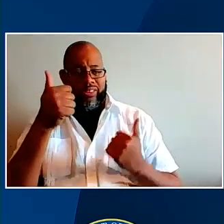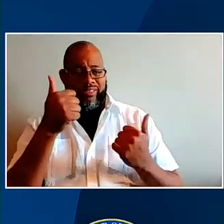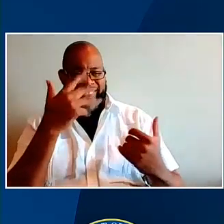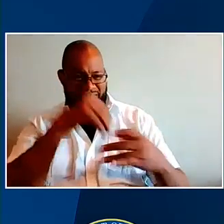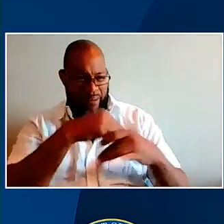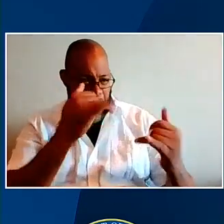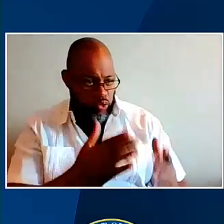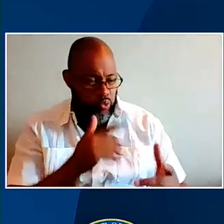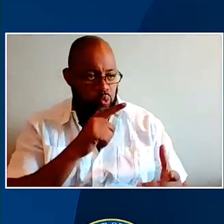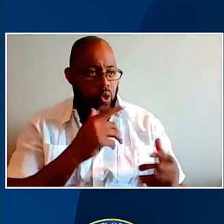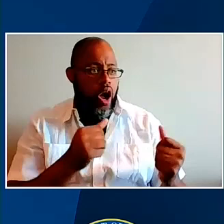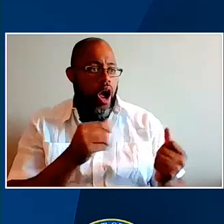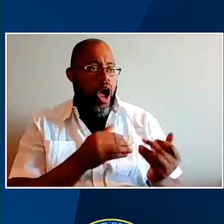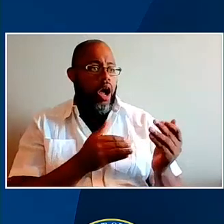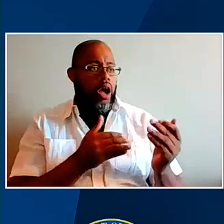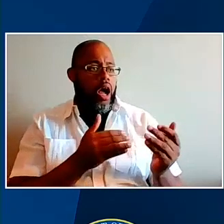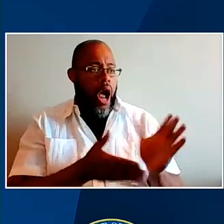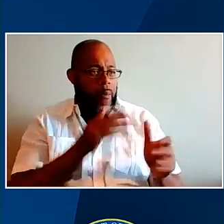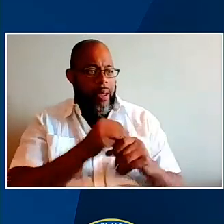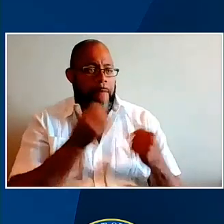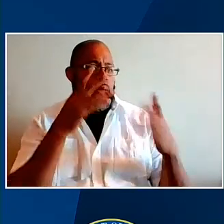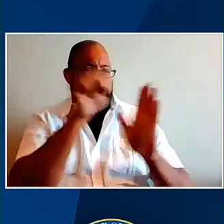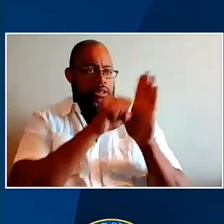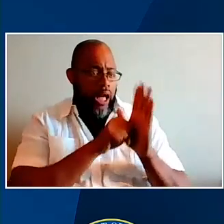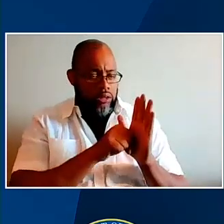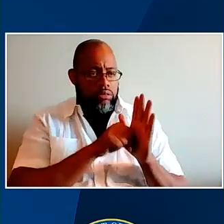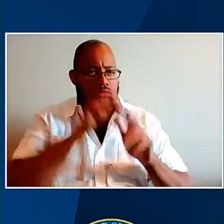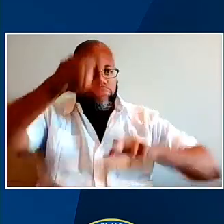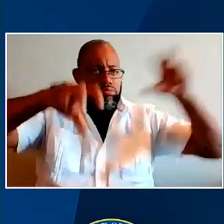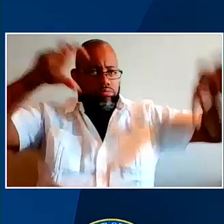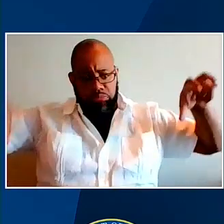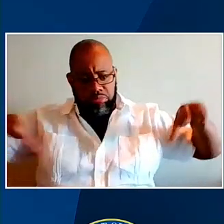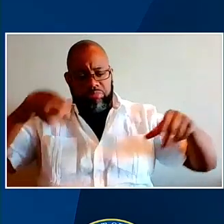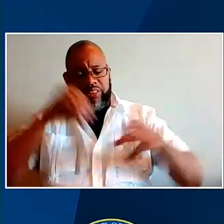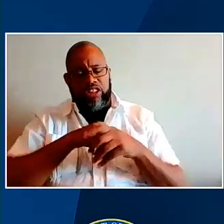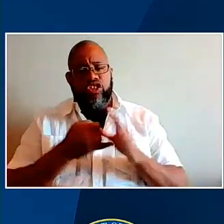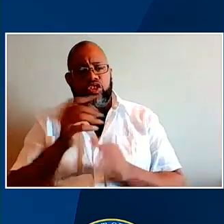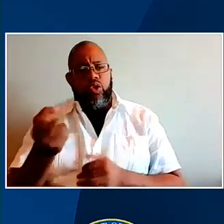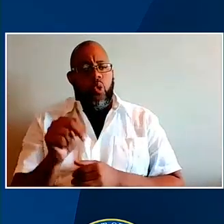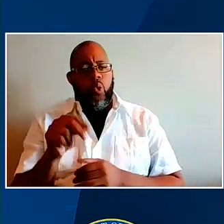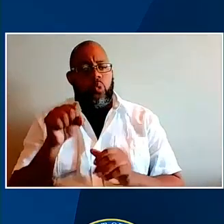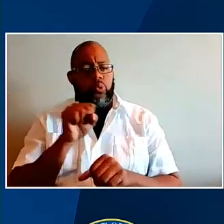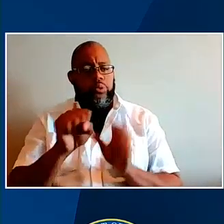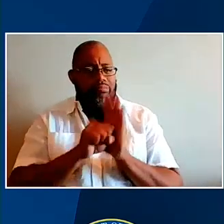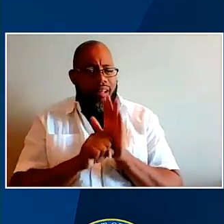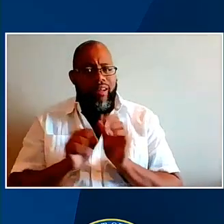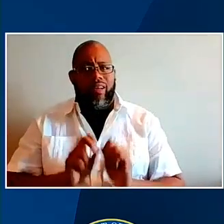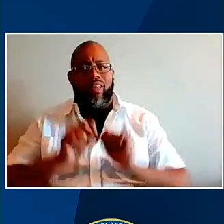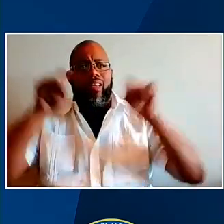in multiple states from within just their own state and enrolling thousands and